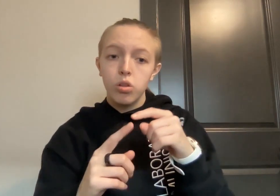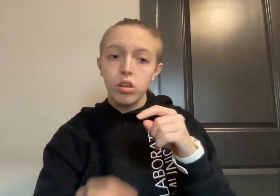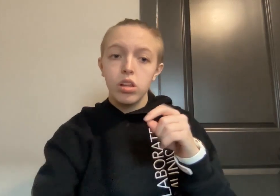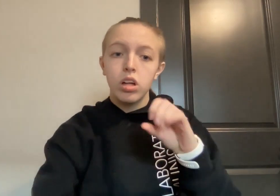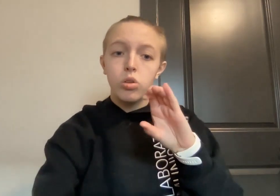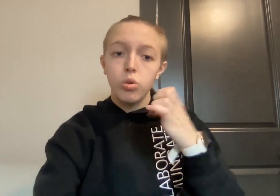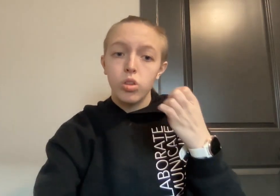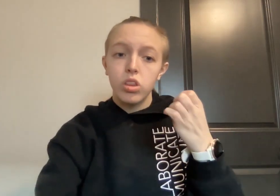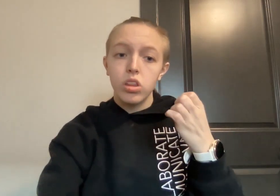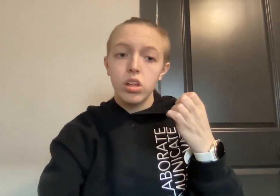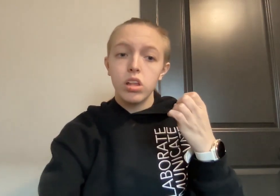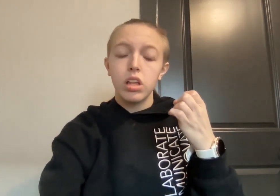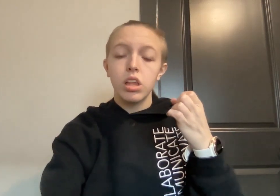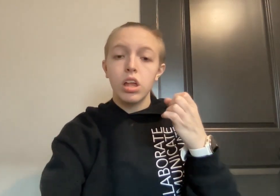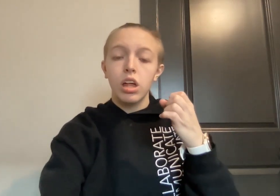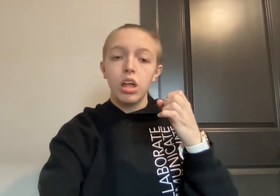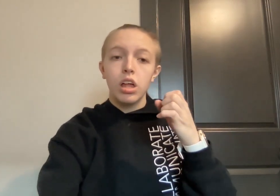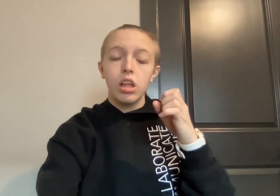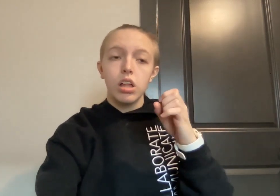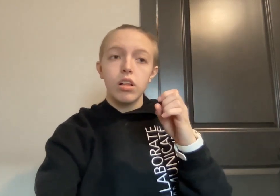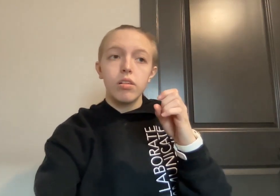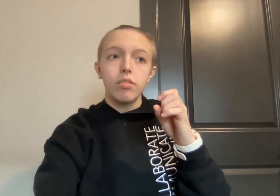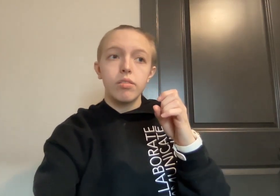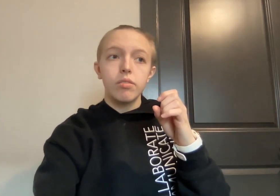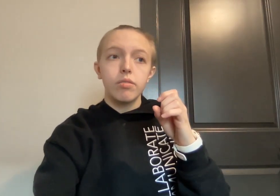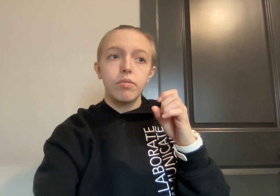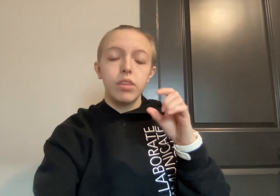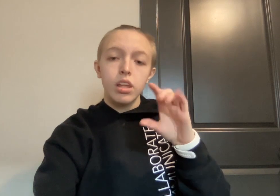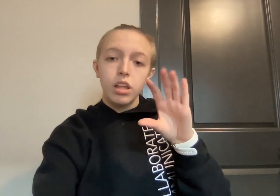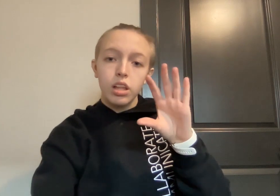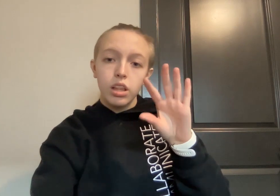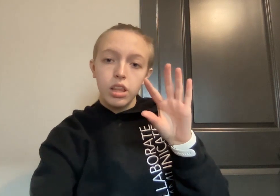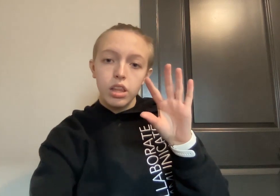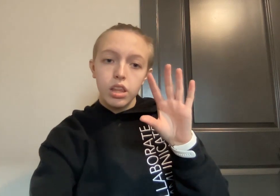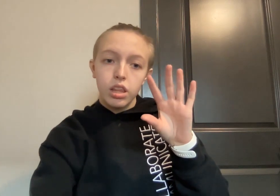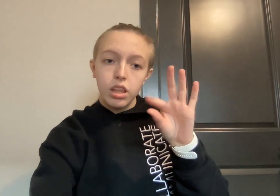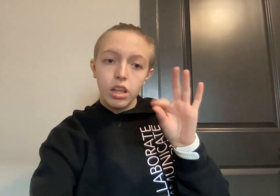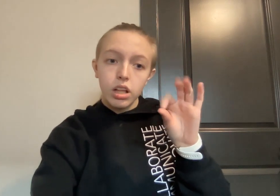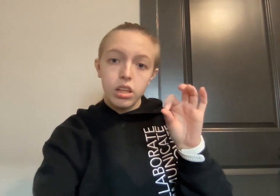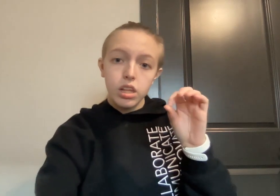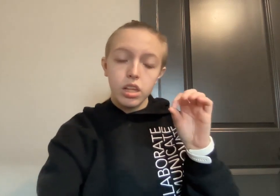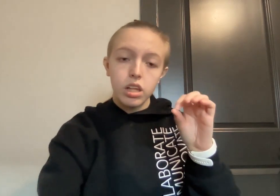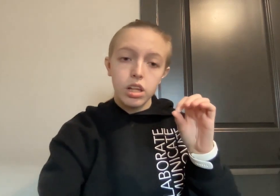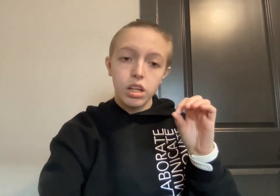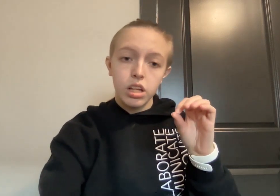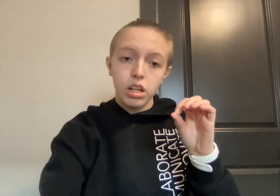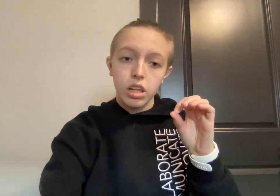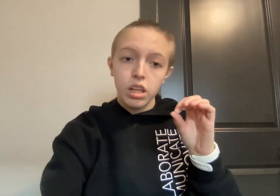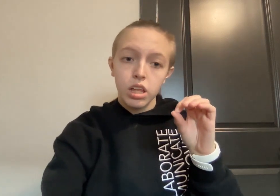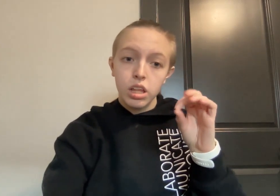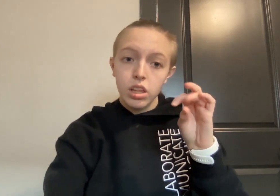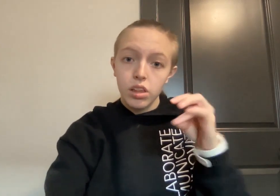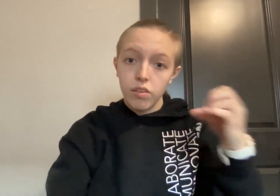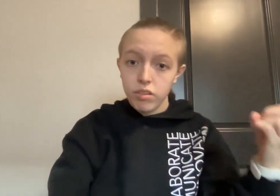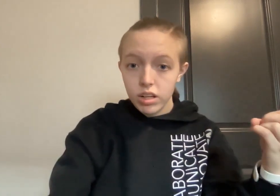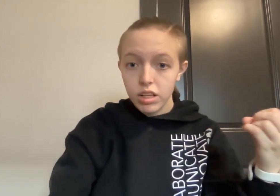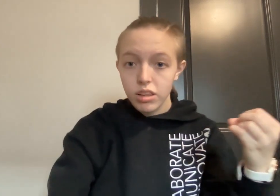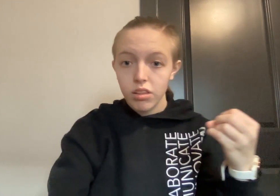the 1970s.